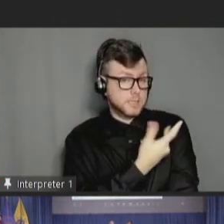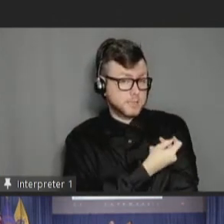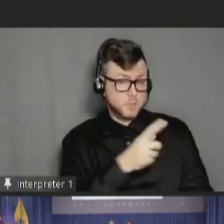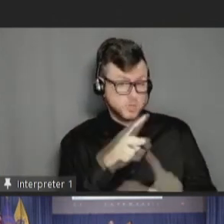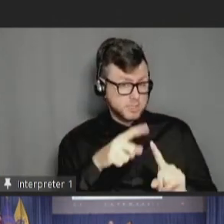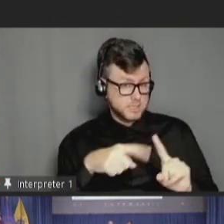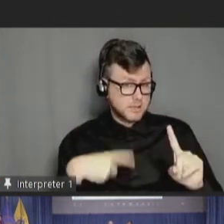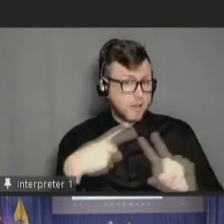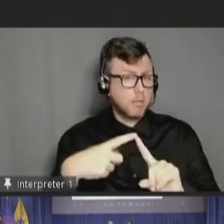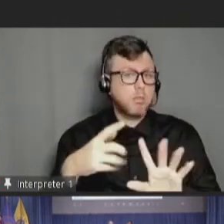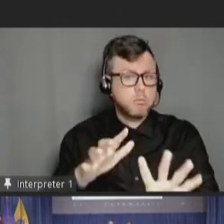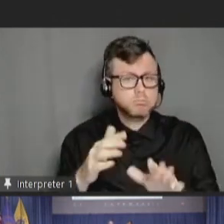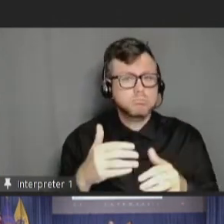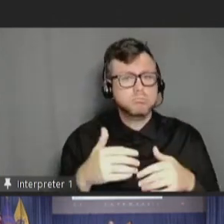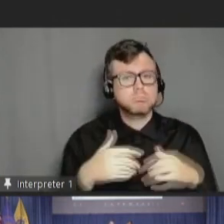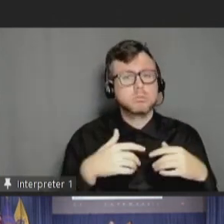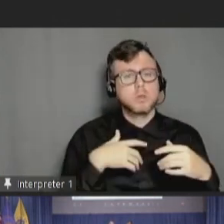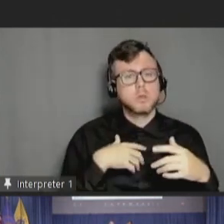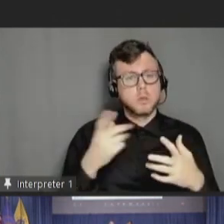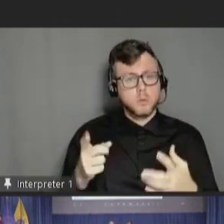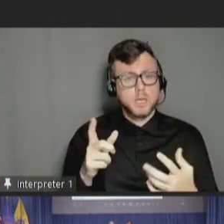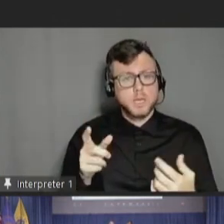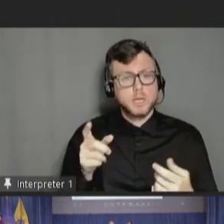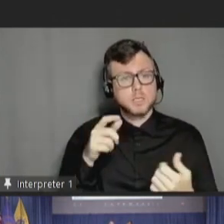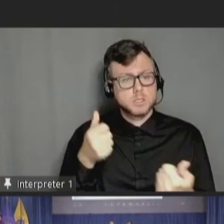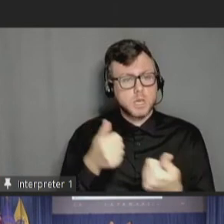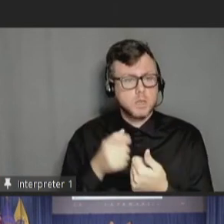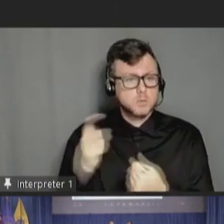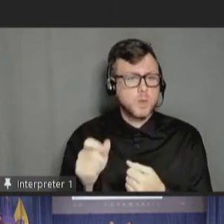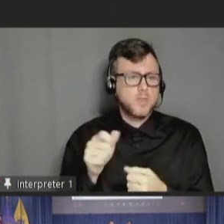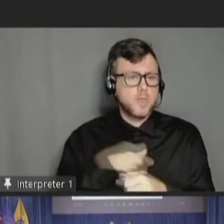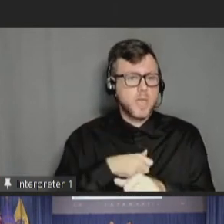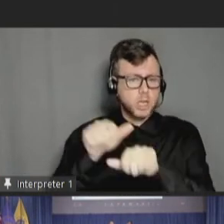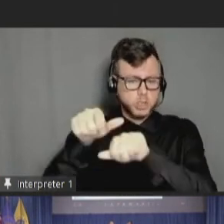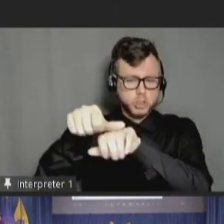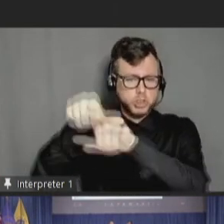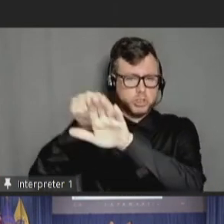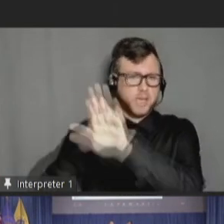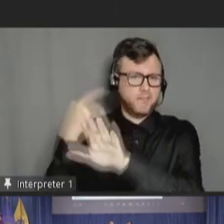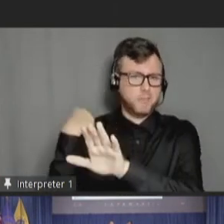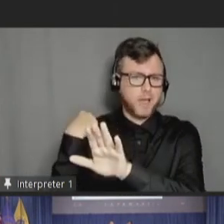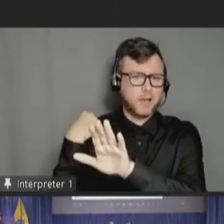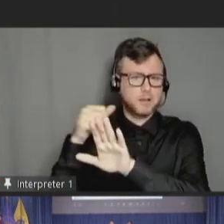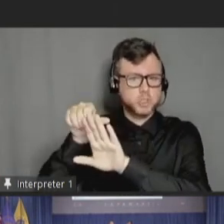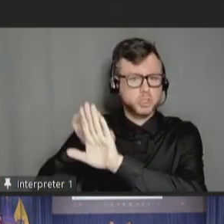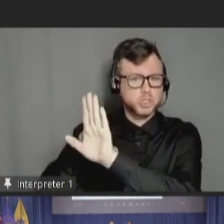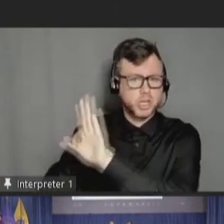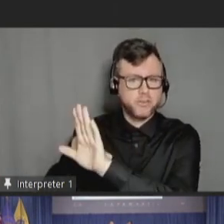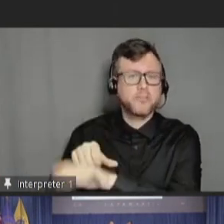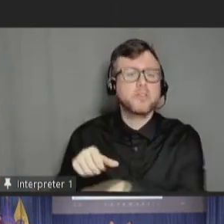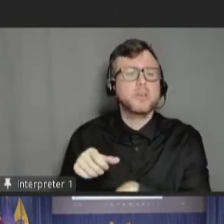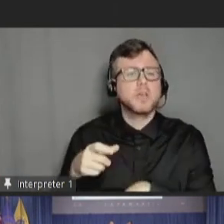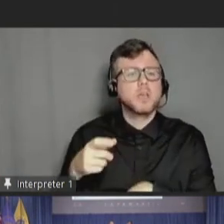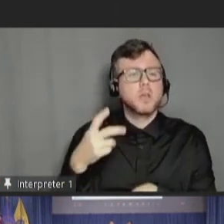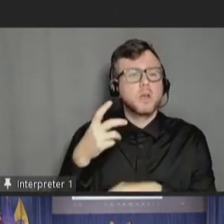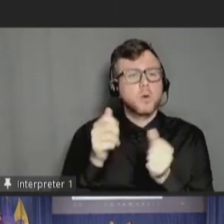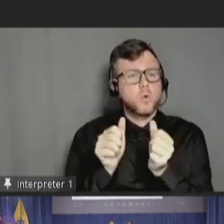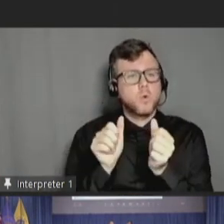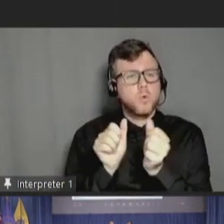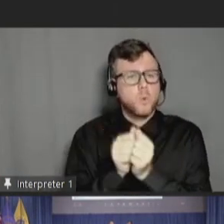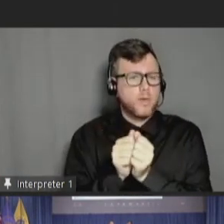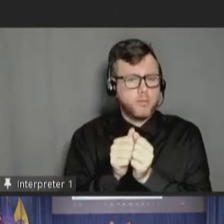we challenged these animals on their shaved back with the infectious agent. Next,